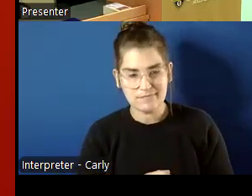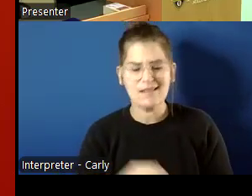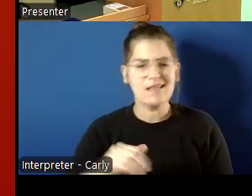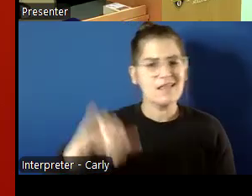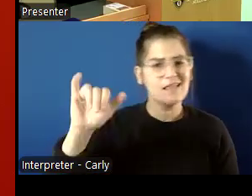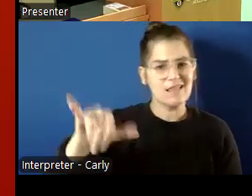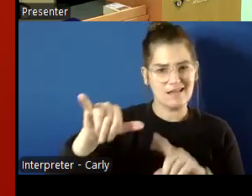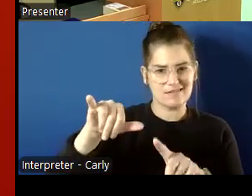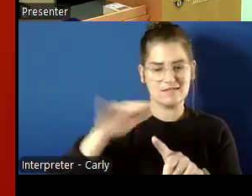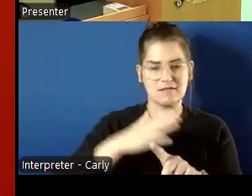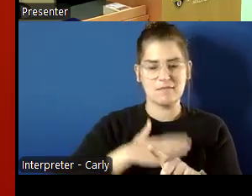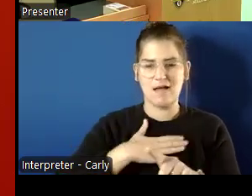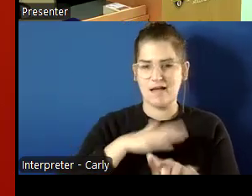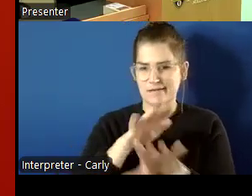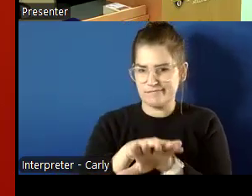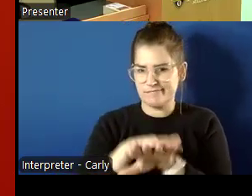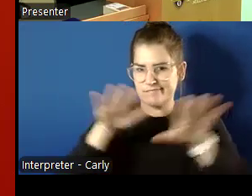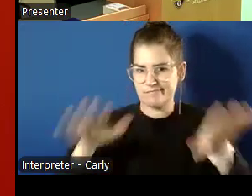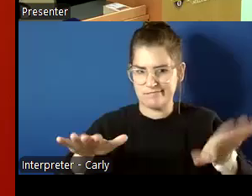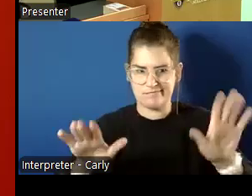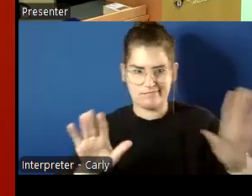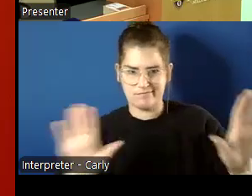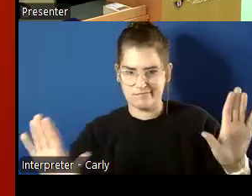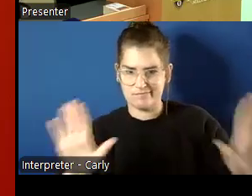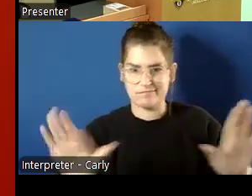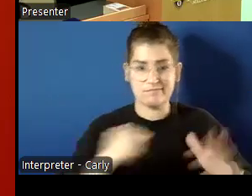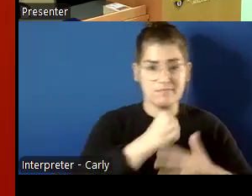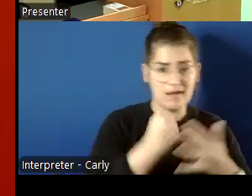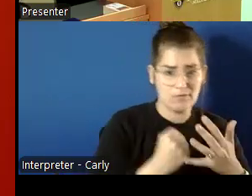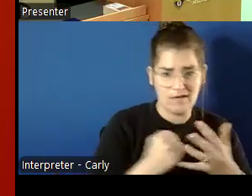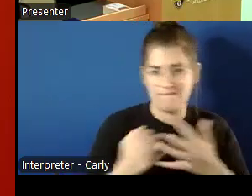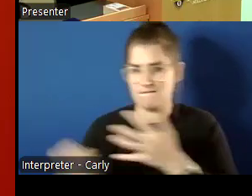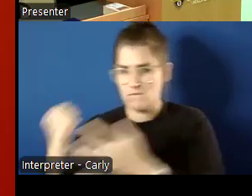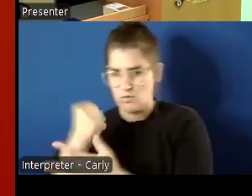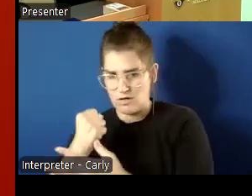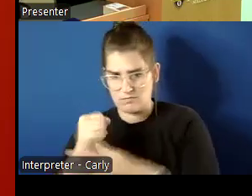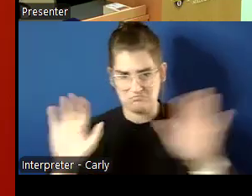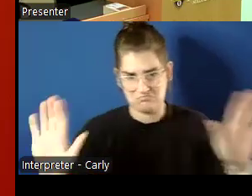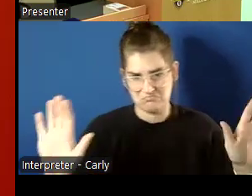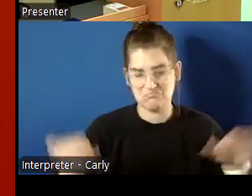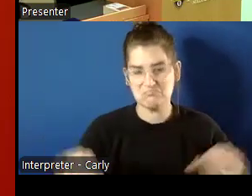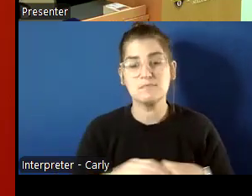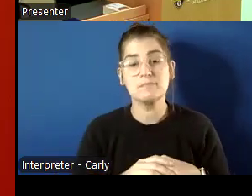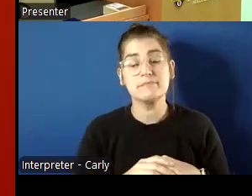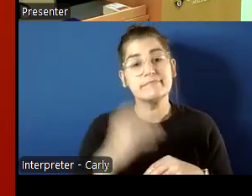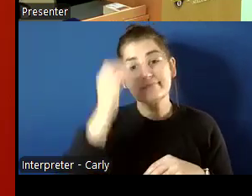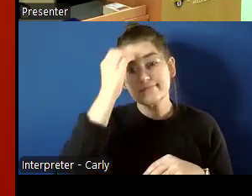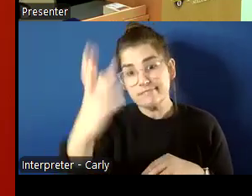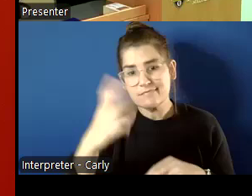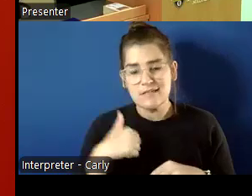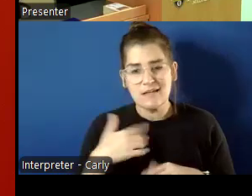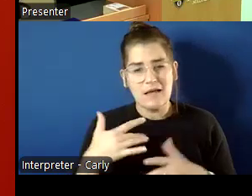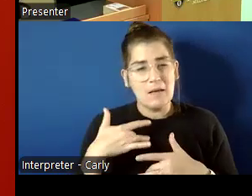make the distinction. And let me move forward and say that I tend to lean toward foreground.